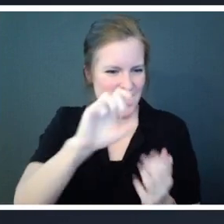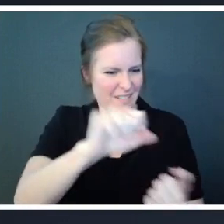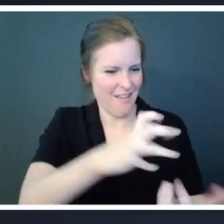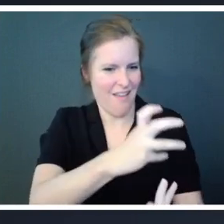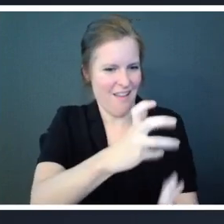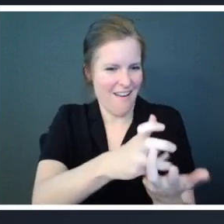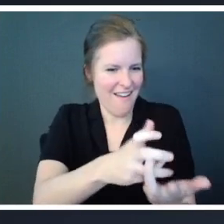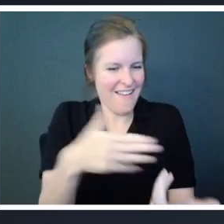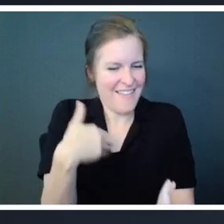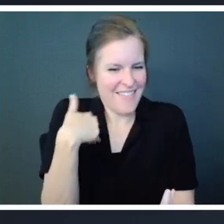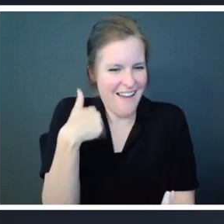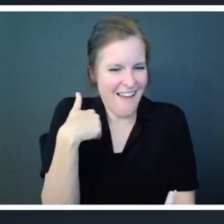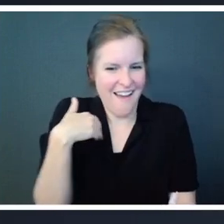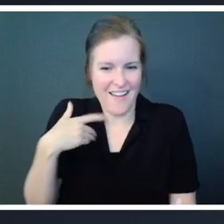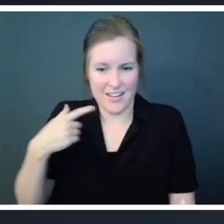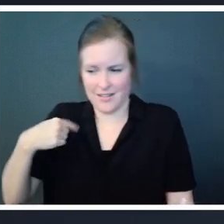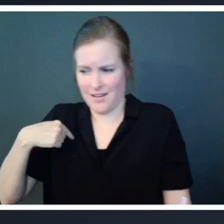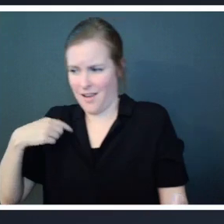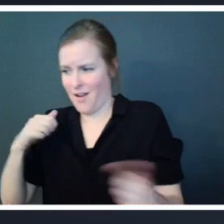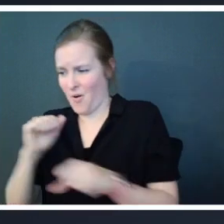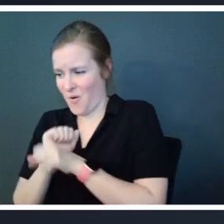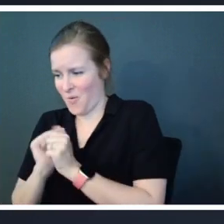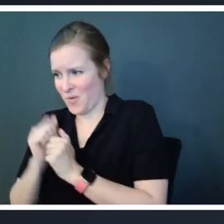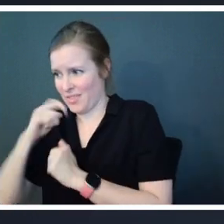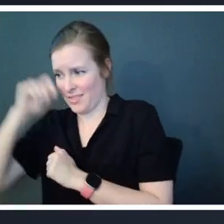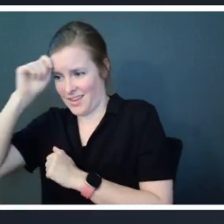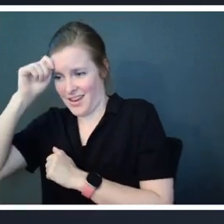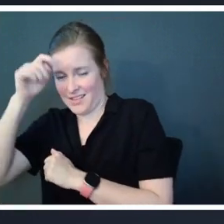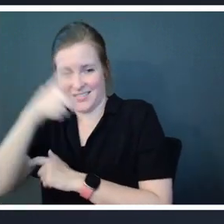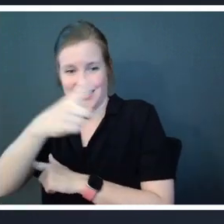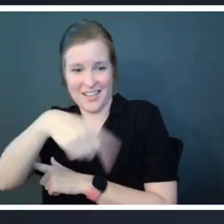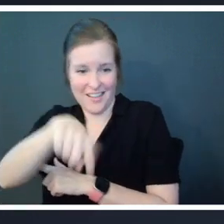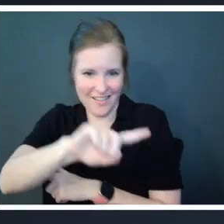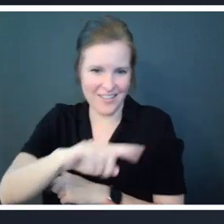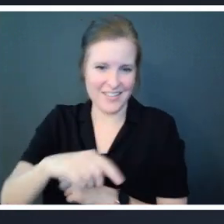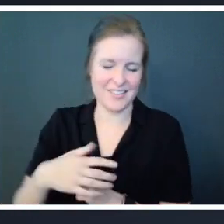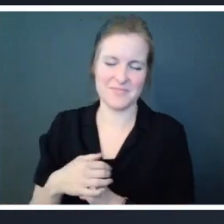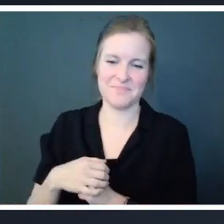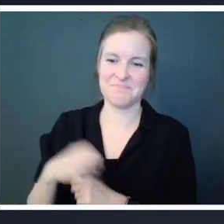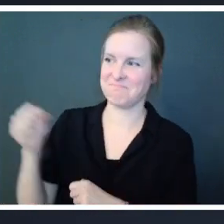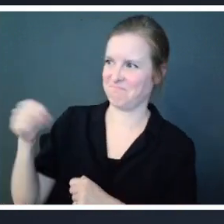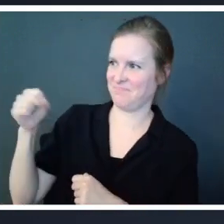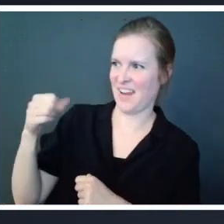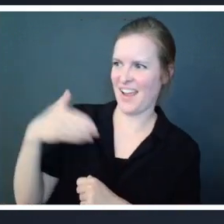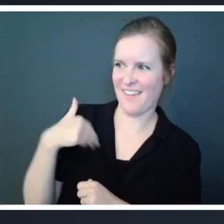Well, the young learners really bring me enthusiasm. Phoebe Sherman: I'm glad that you bring that up, Alison,